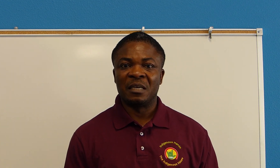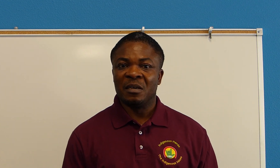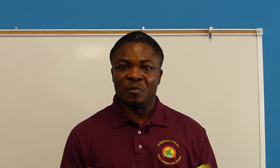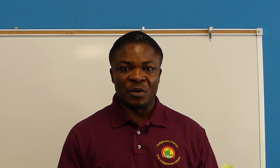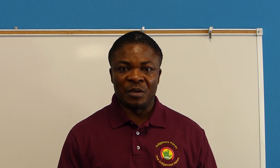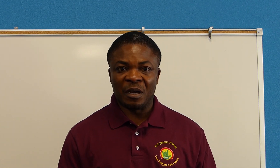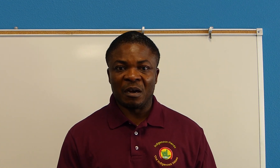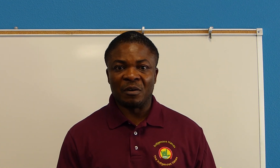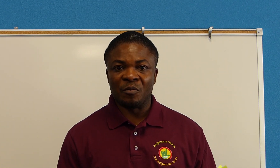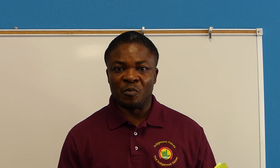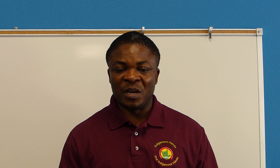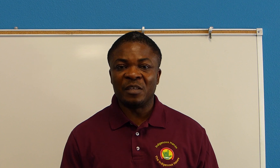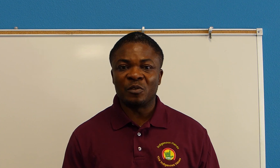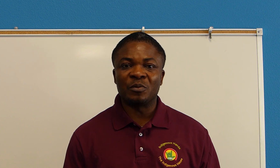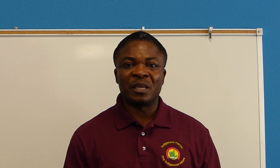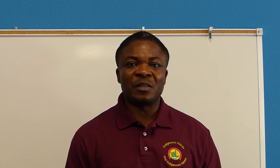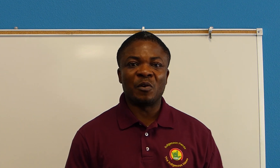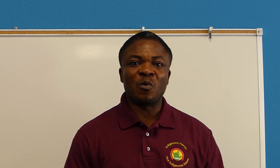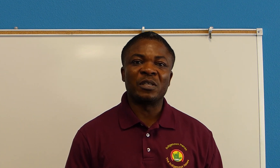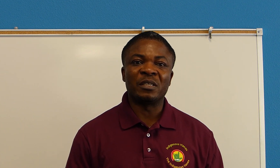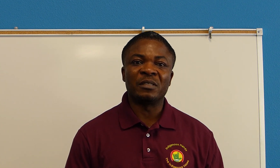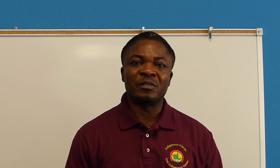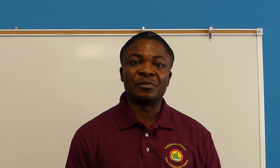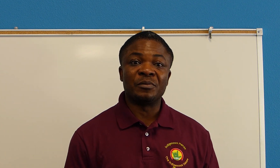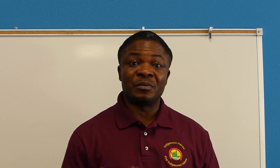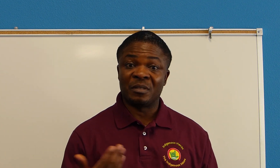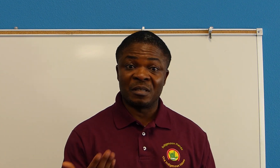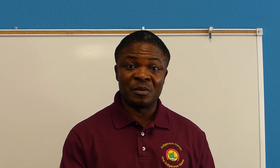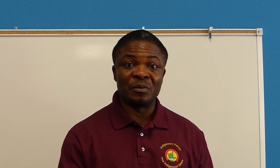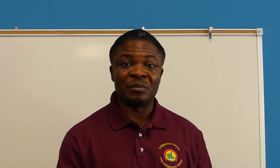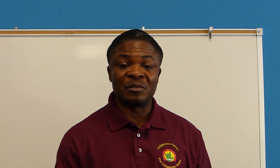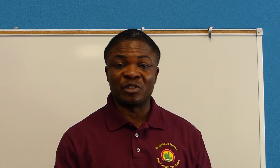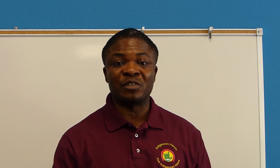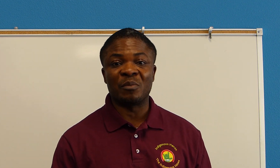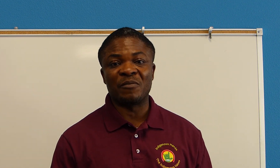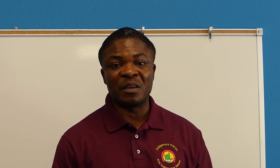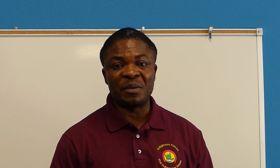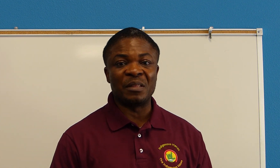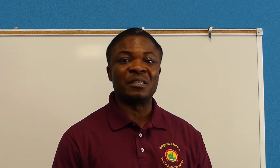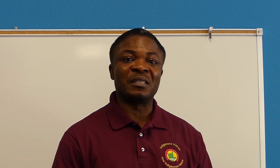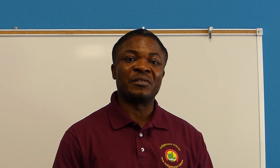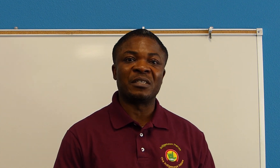We are willing to get your questions to you know, treat some of them in this series